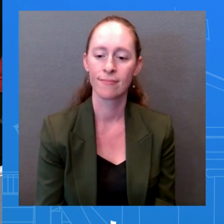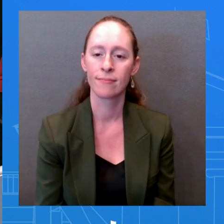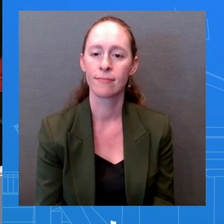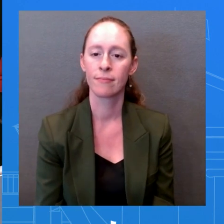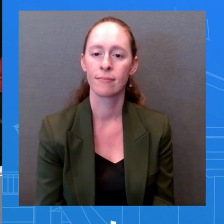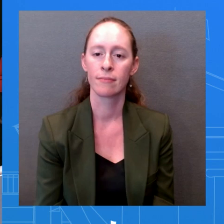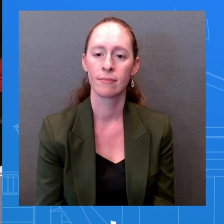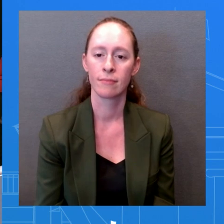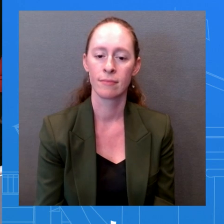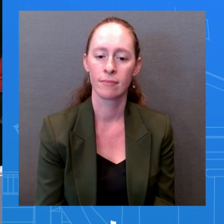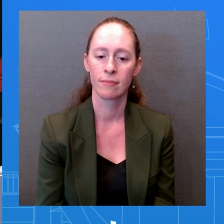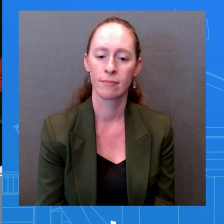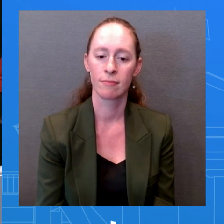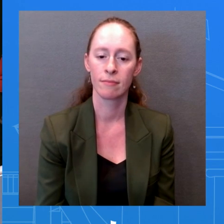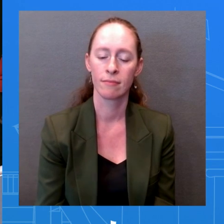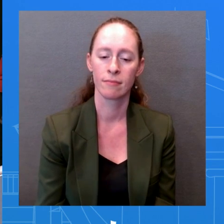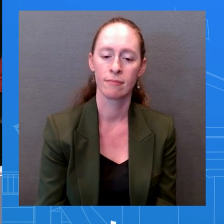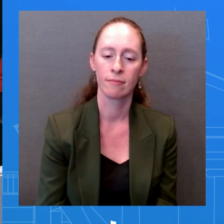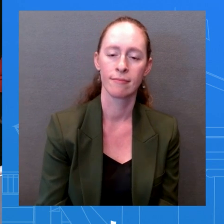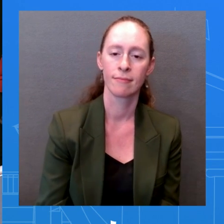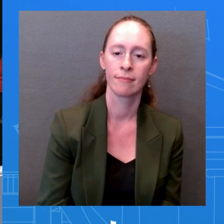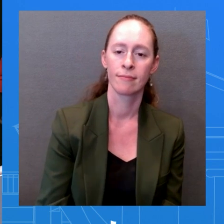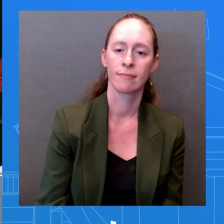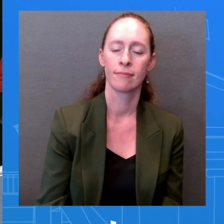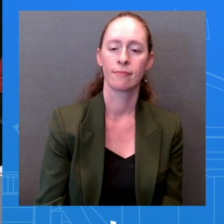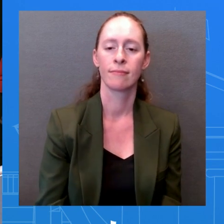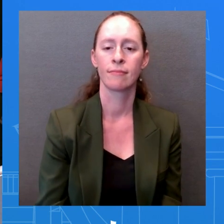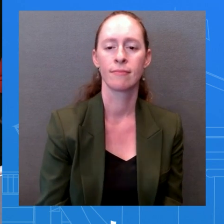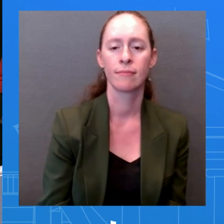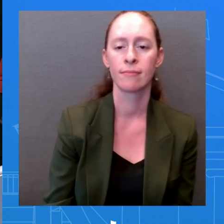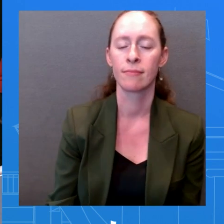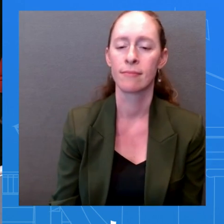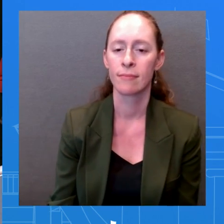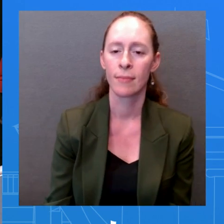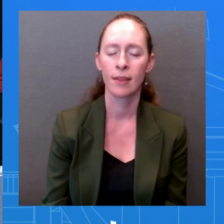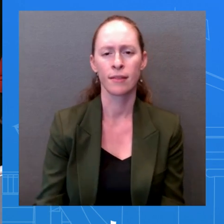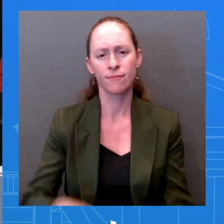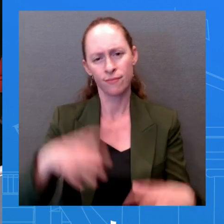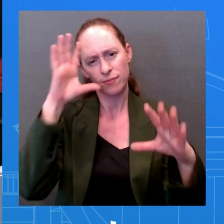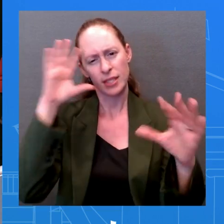and the stock market selloff on his way out of town yesterday. And then he said that test driving an electric car